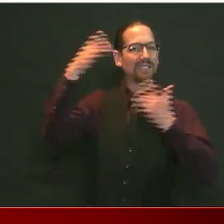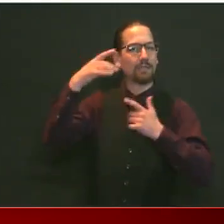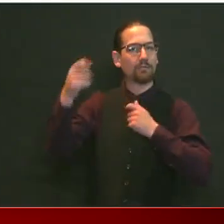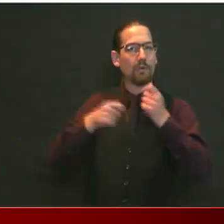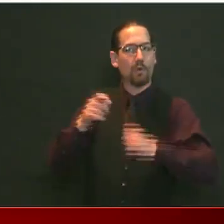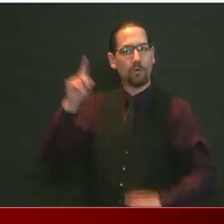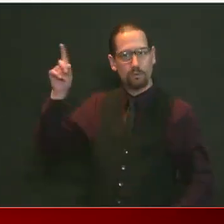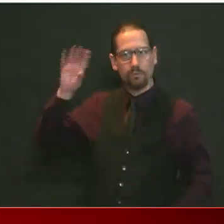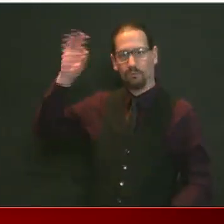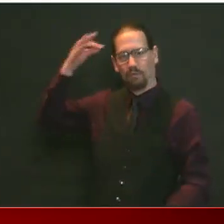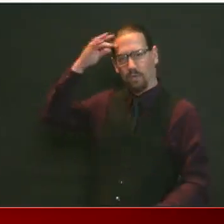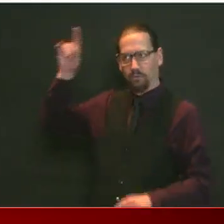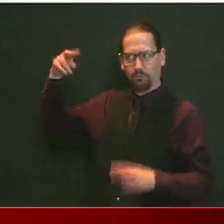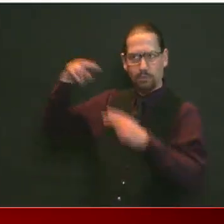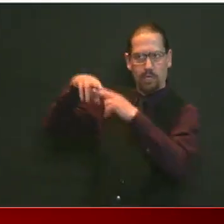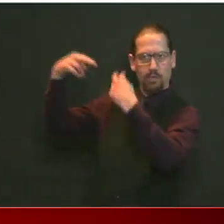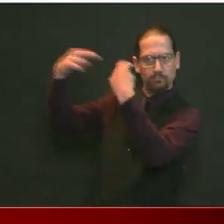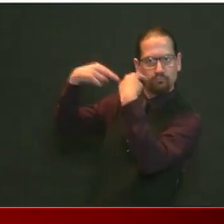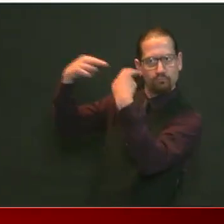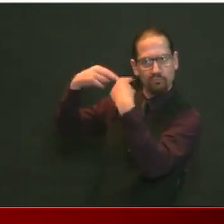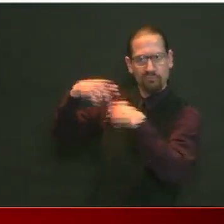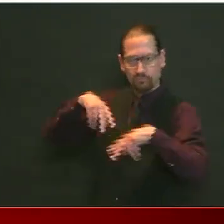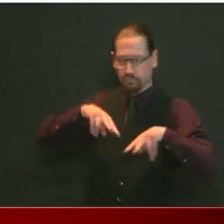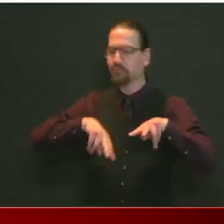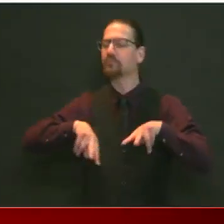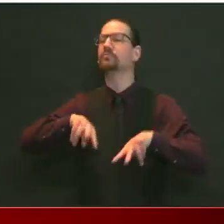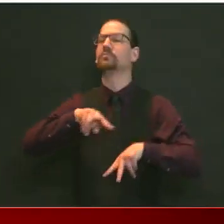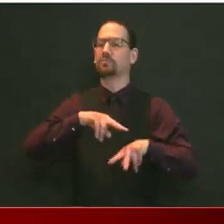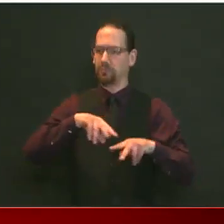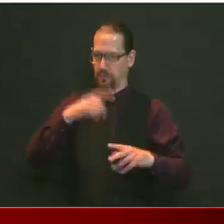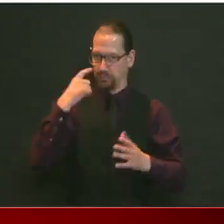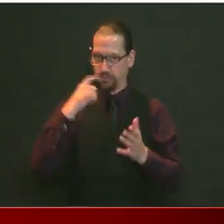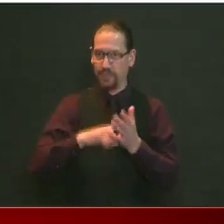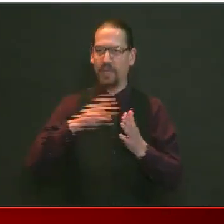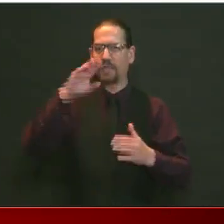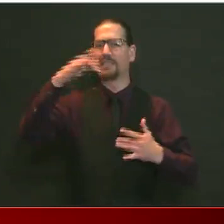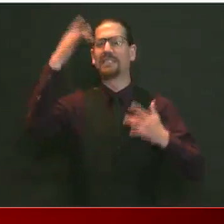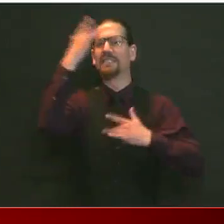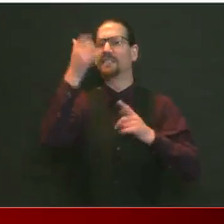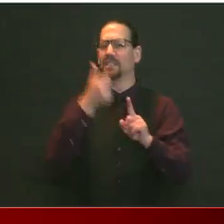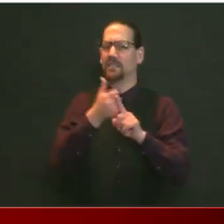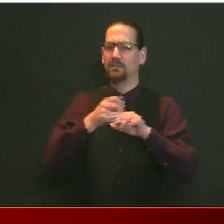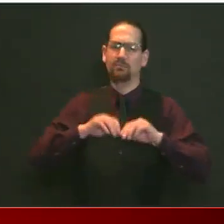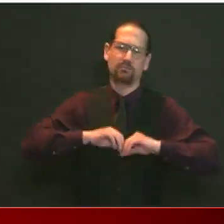WITH C.D.C., OUR FEDERAL PARTNERS, FROM A SURVEILLANCE STANDPOINT OF